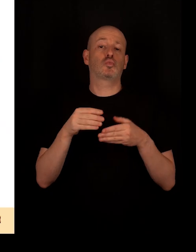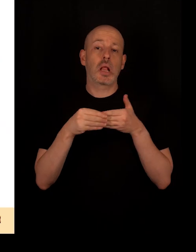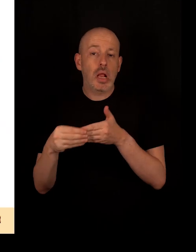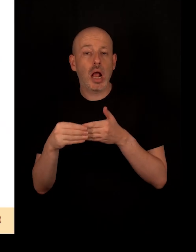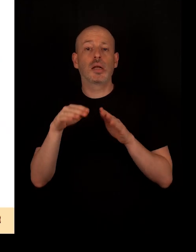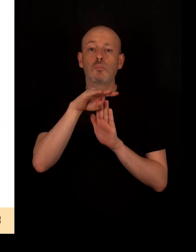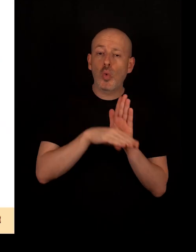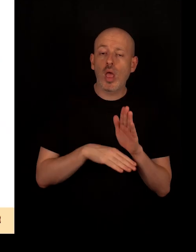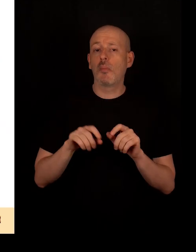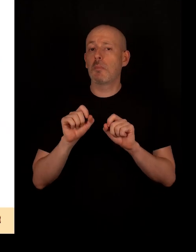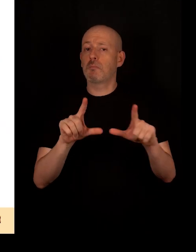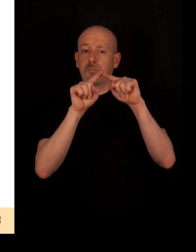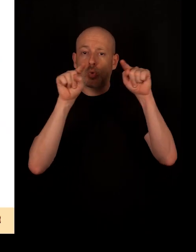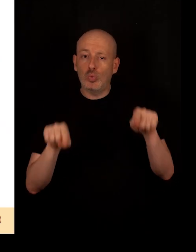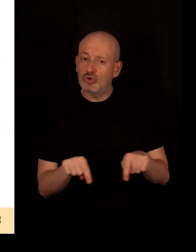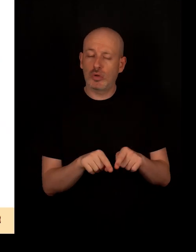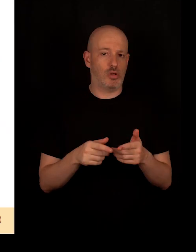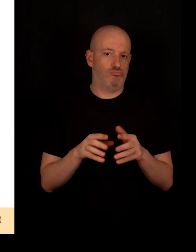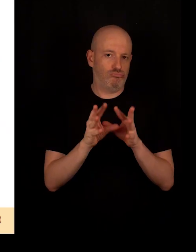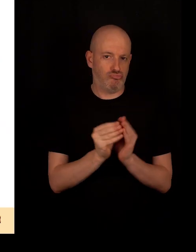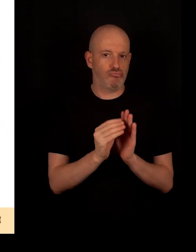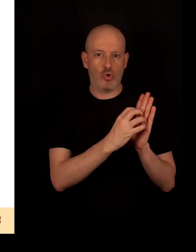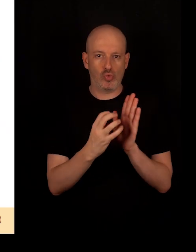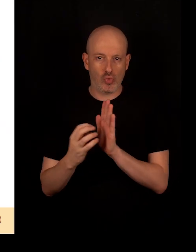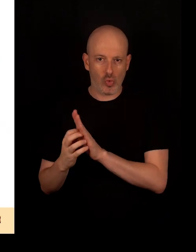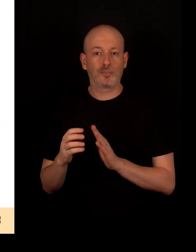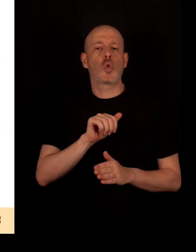guide, program, poster,